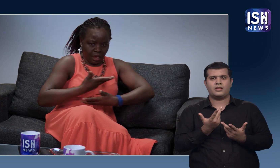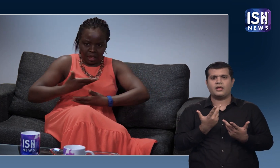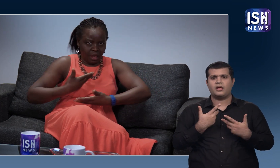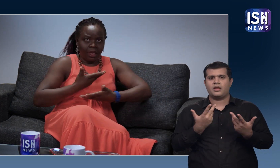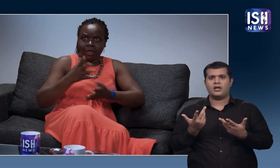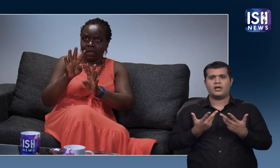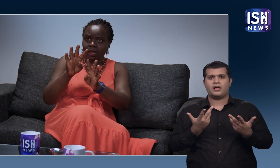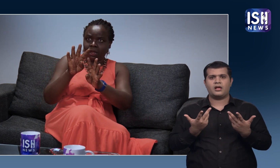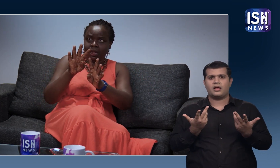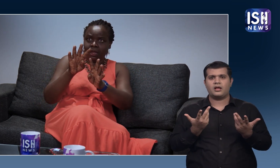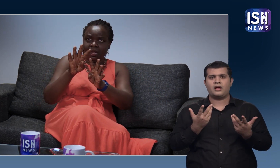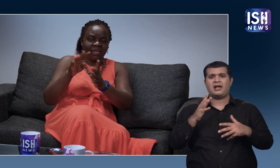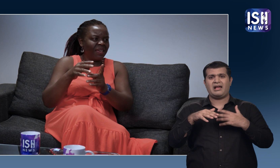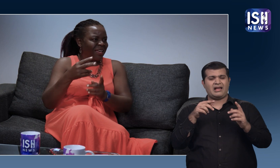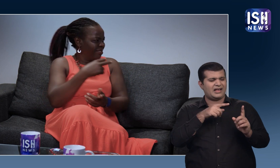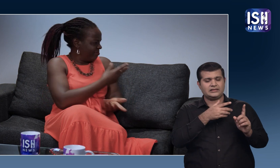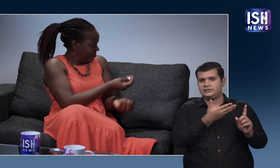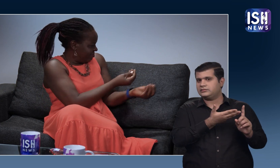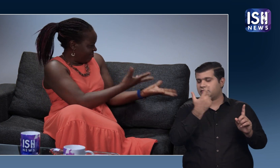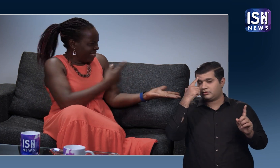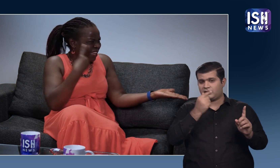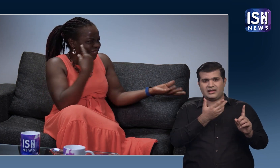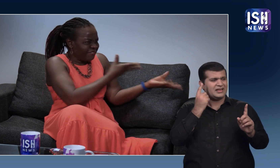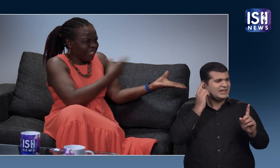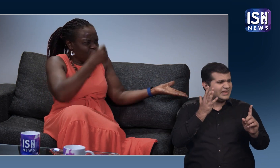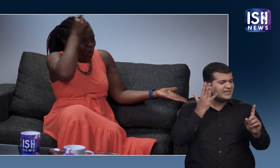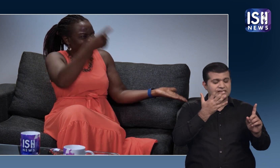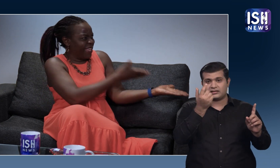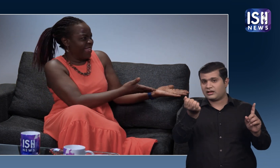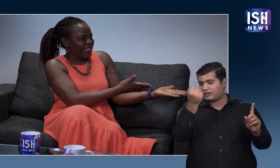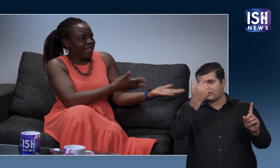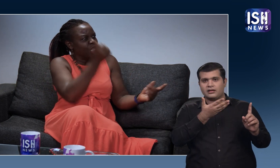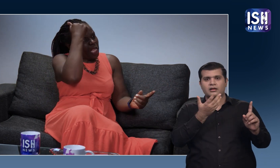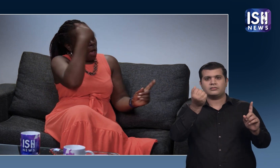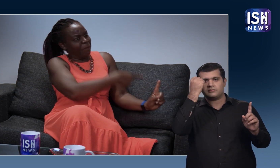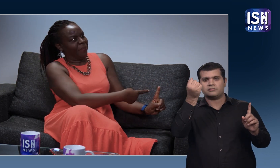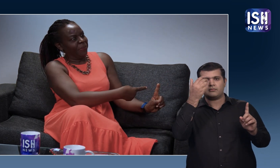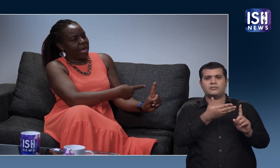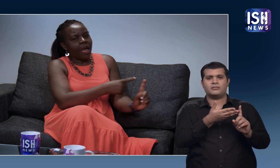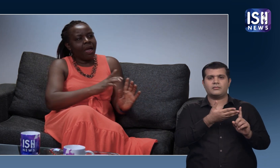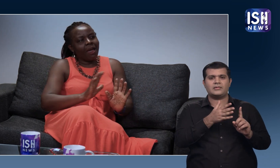The Deaf would be helpless staring at the teacher. Teachers then yell that Deaf don't understand anything. They would label them "Dumb"